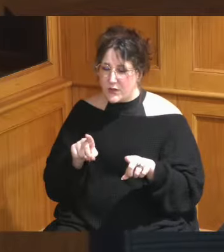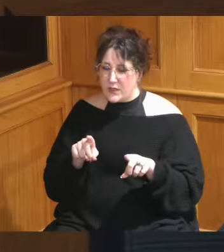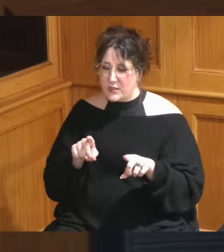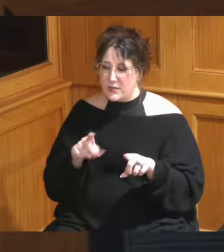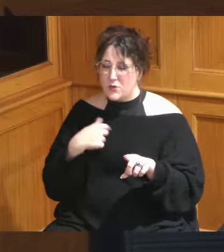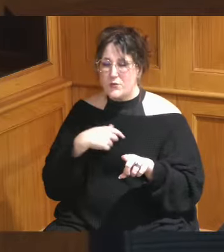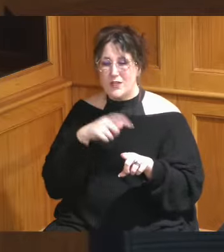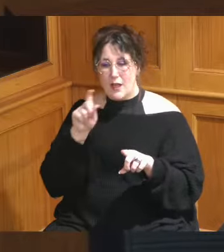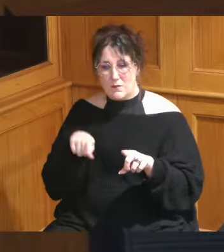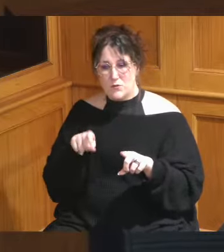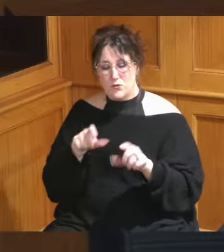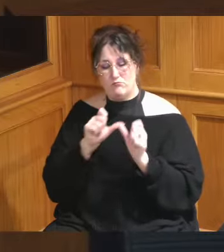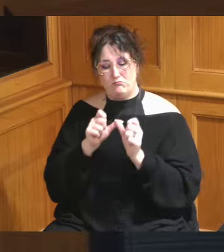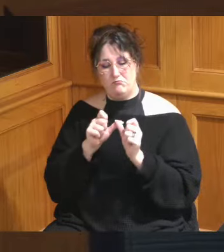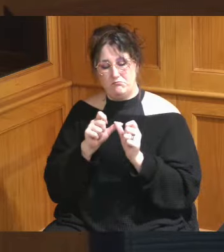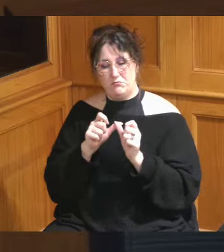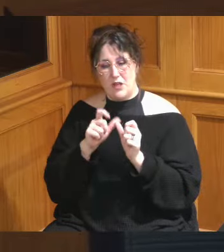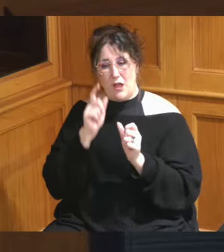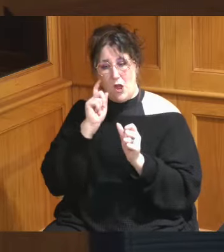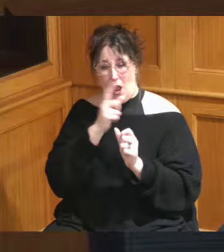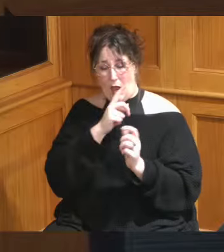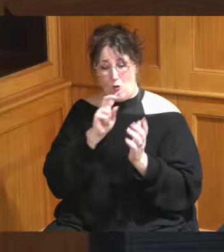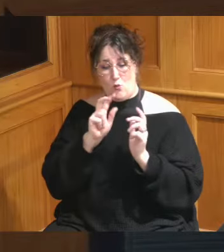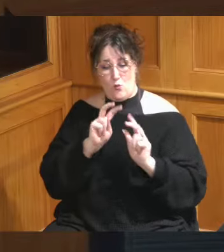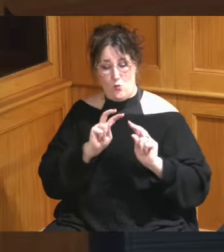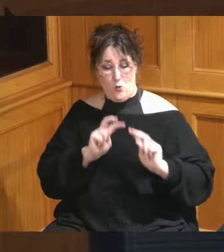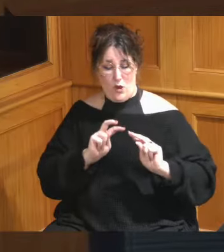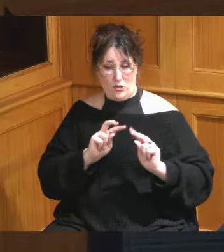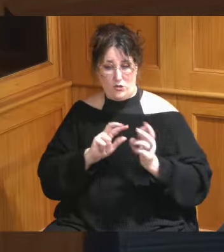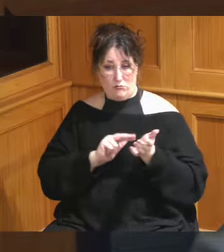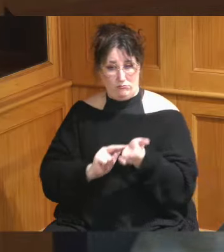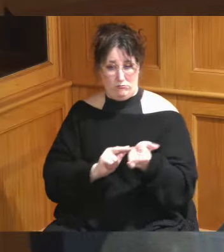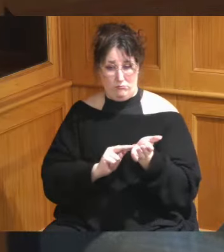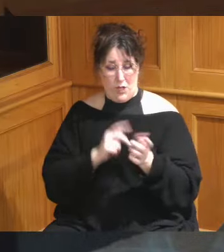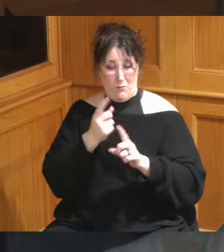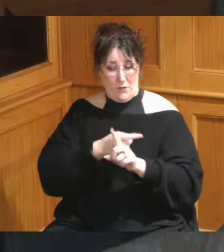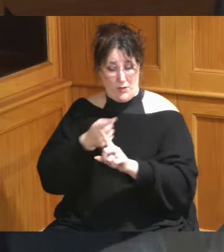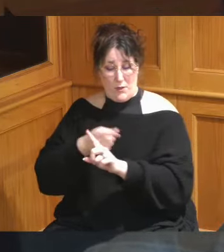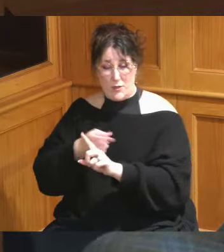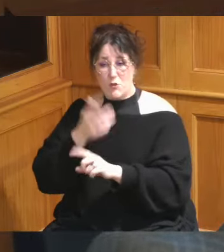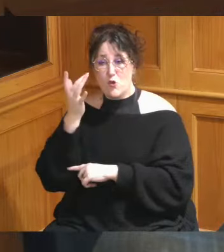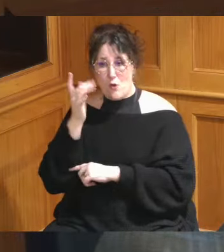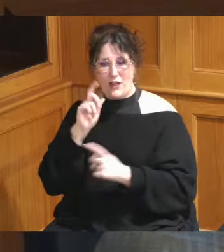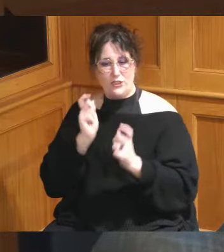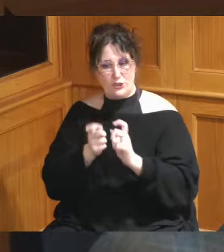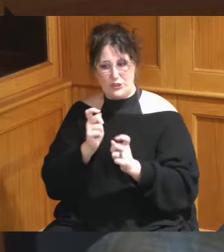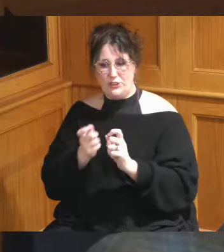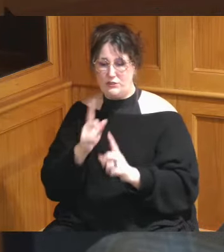keep our eye on this on a month to month because things are changing. To the children's services